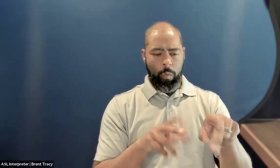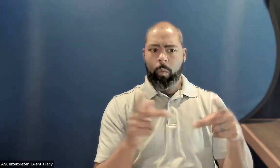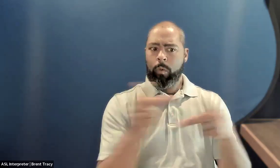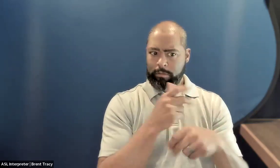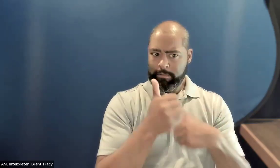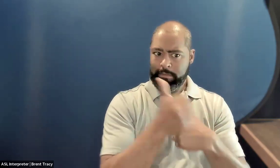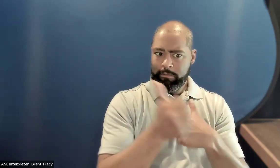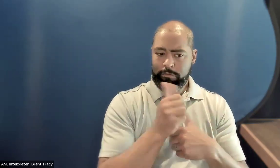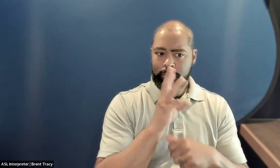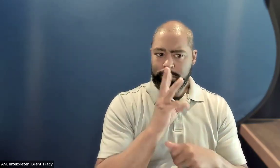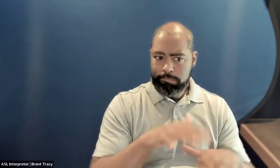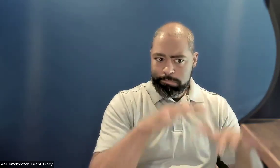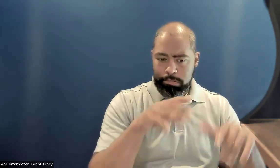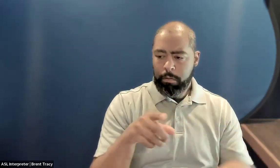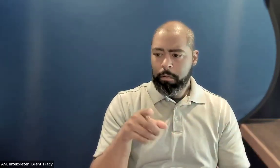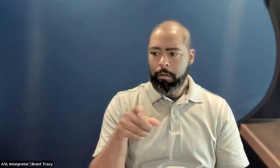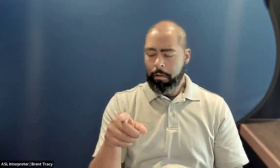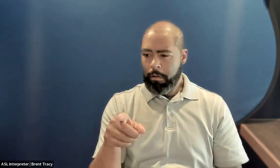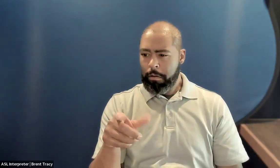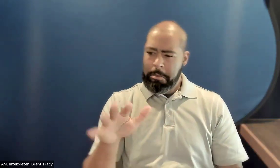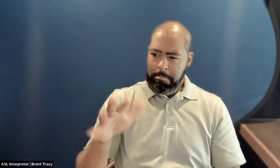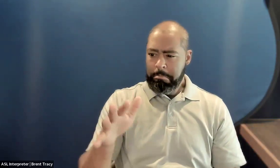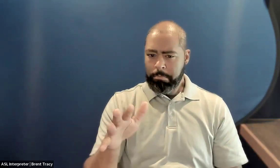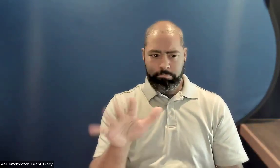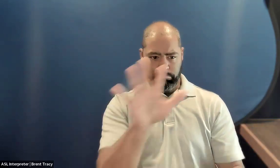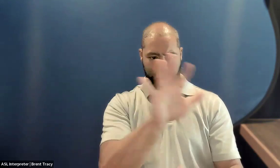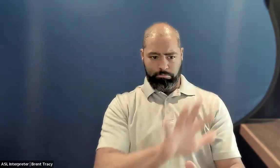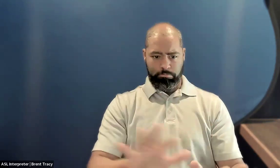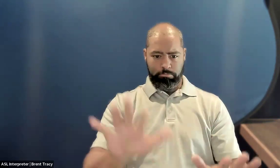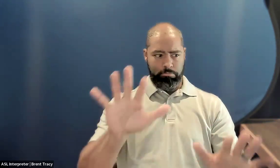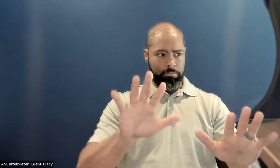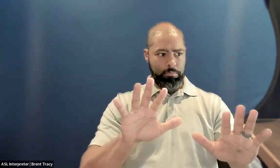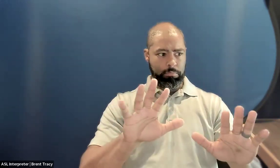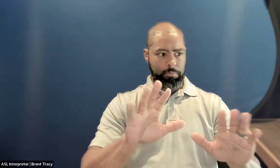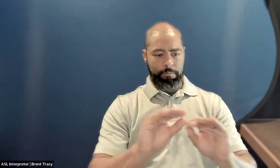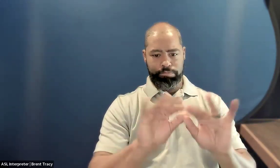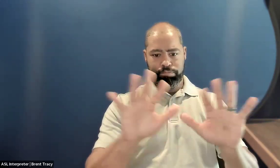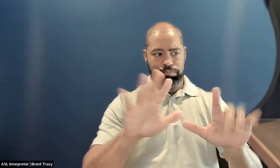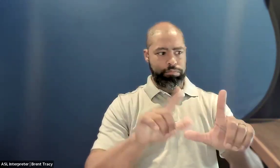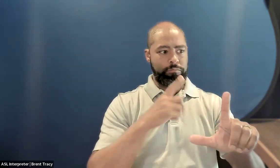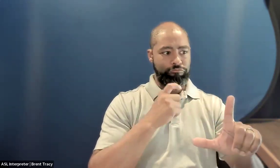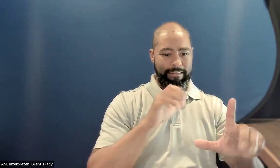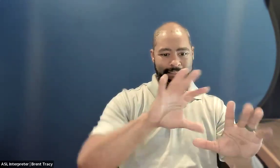Additional parameters will be mapped in the version effective later this summer. Next slide.